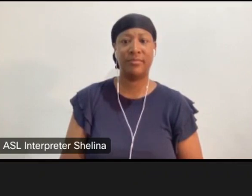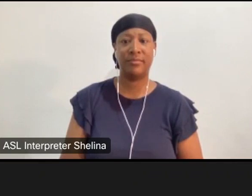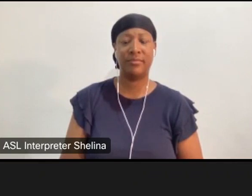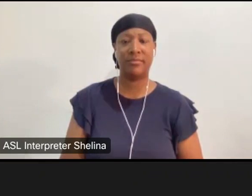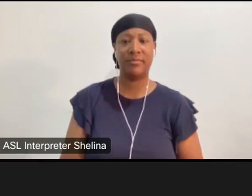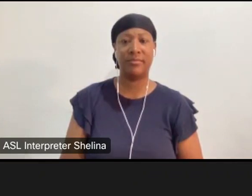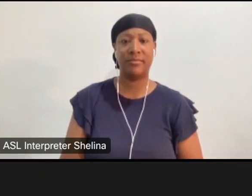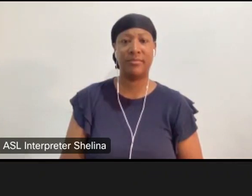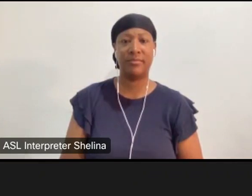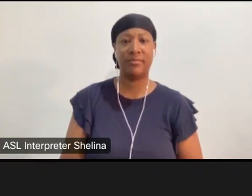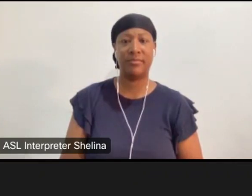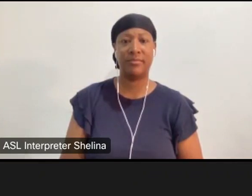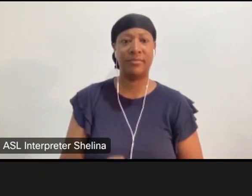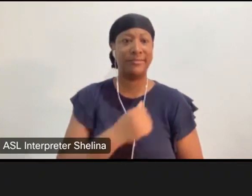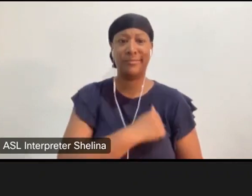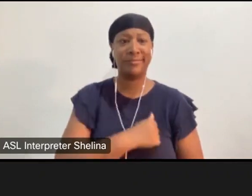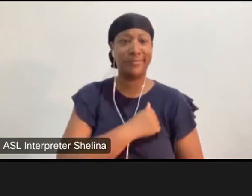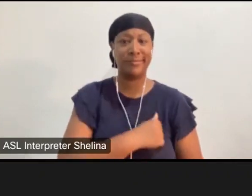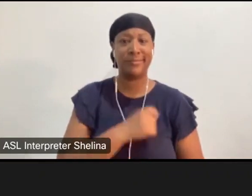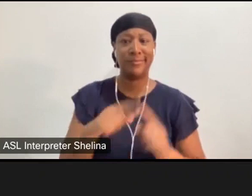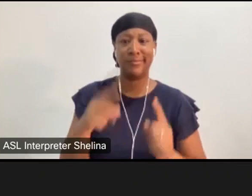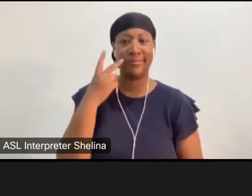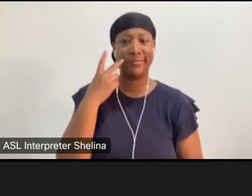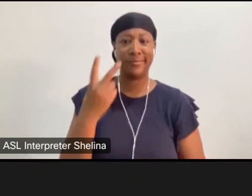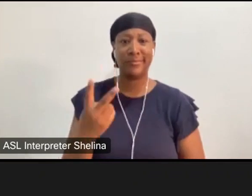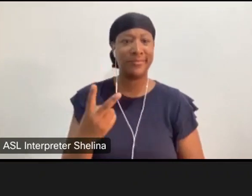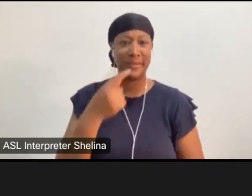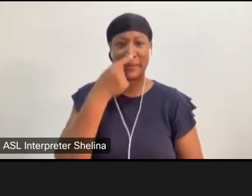I'm sorry, I don't see it. Mohammed do you mind